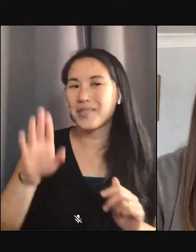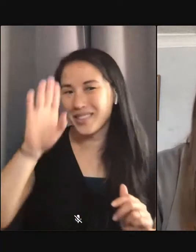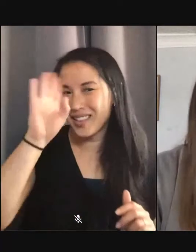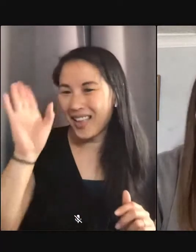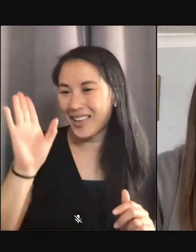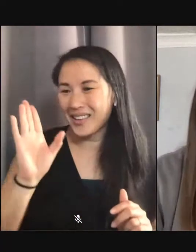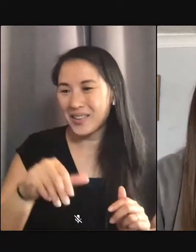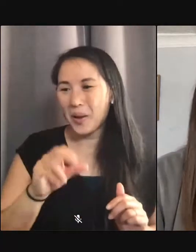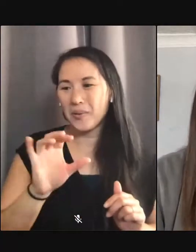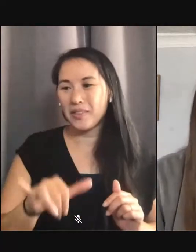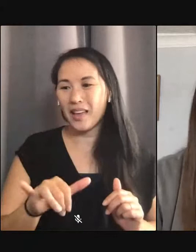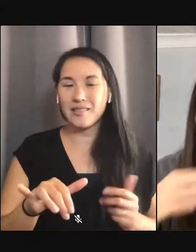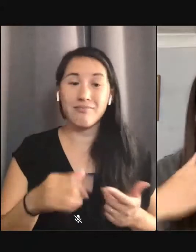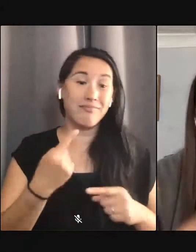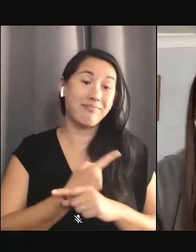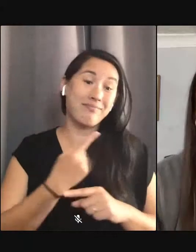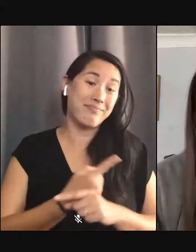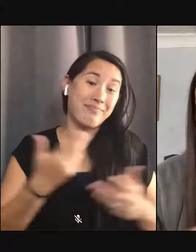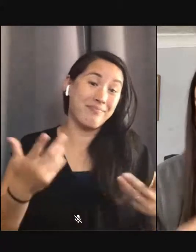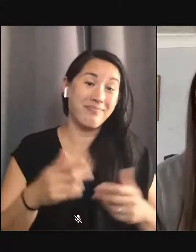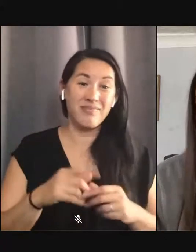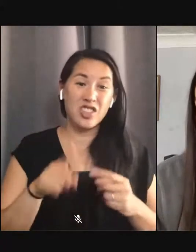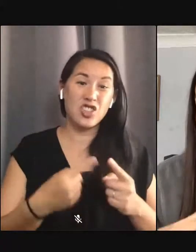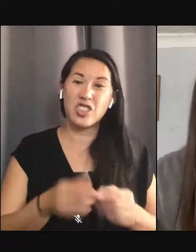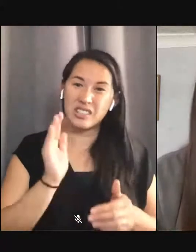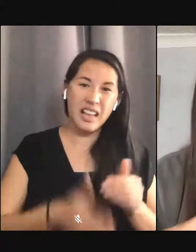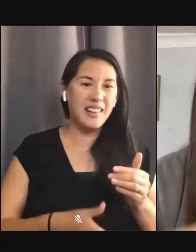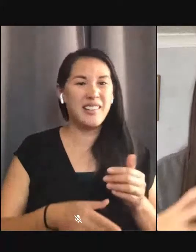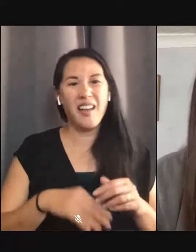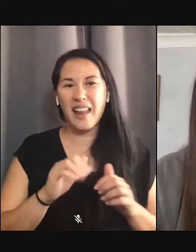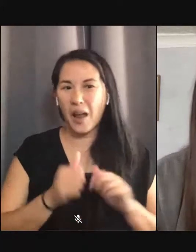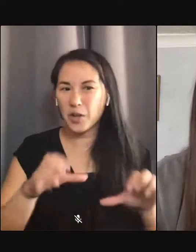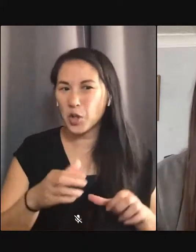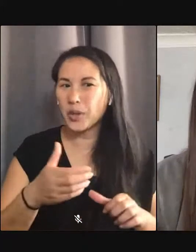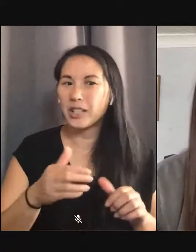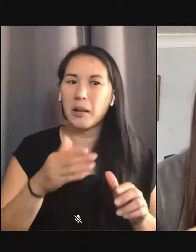the name of the game is just like get it done how can we do it faster cheaper better um and